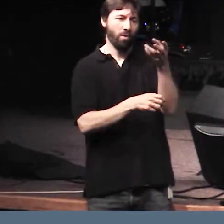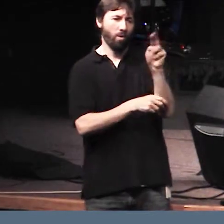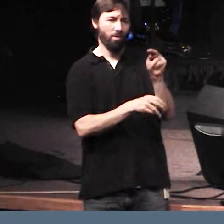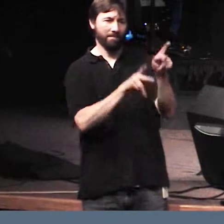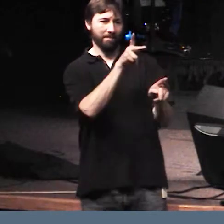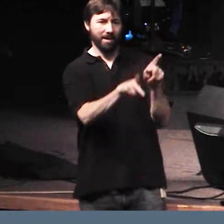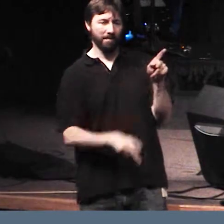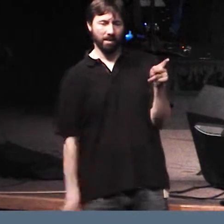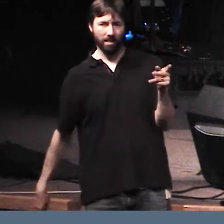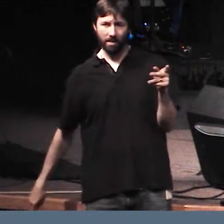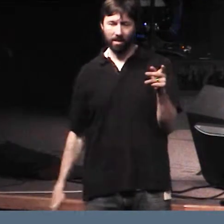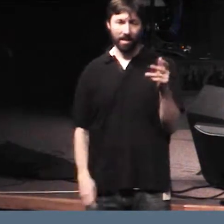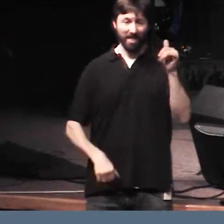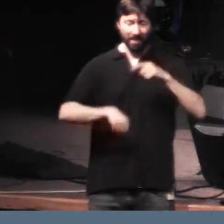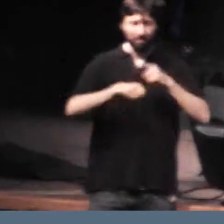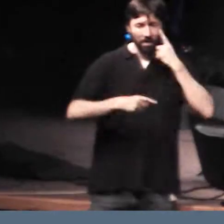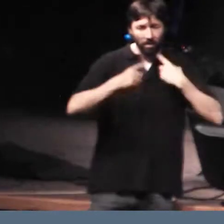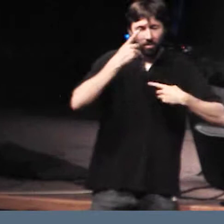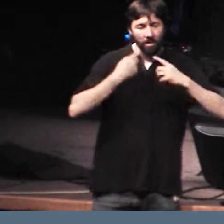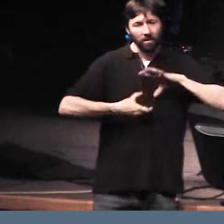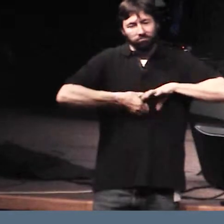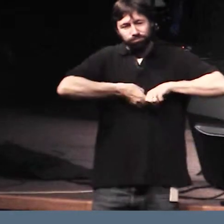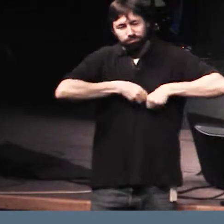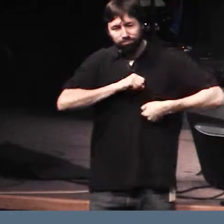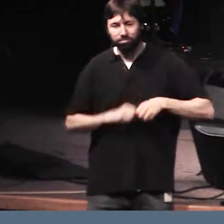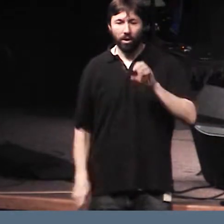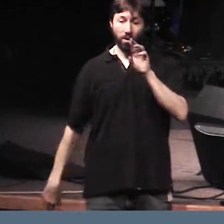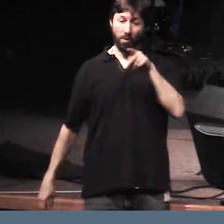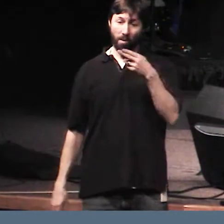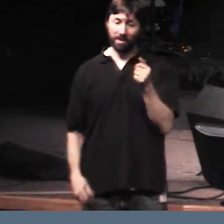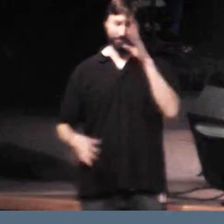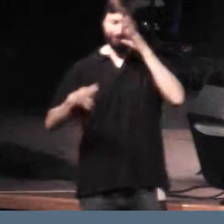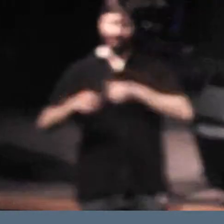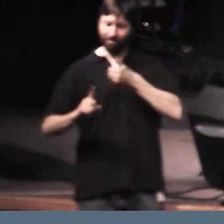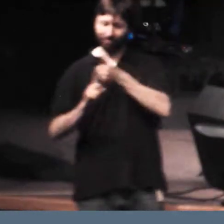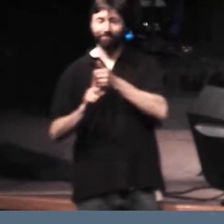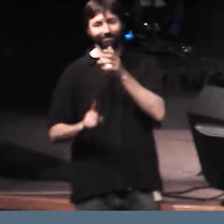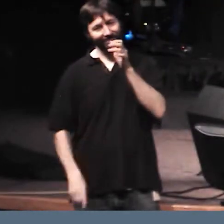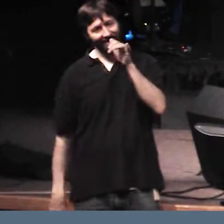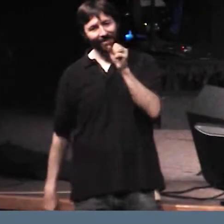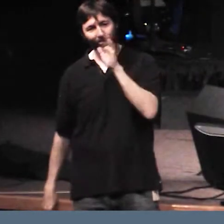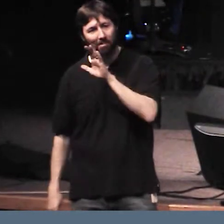and so at that point after much weeping and crying Orpah actually decides that's what she should do and she leaves